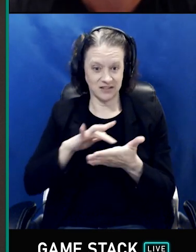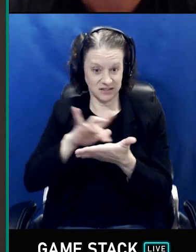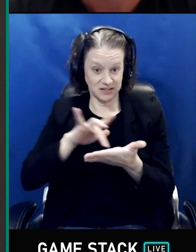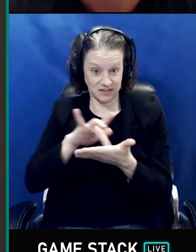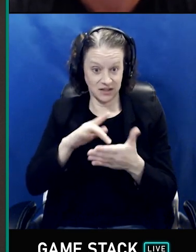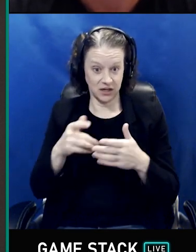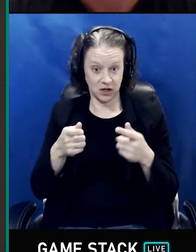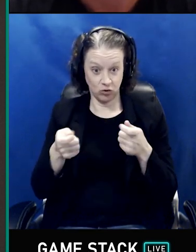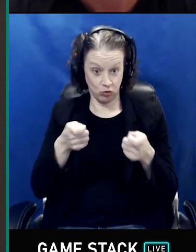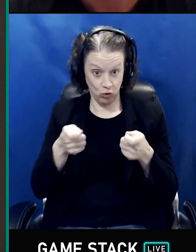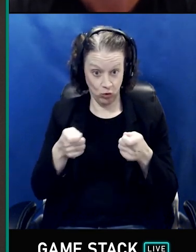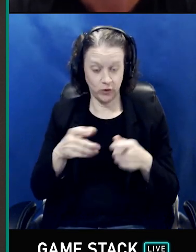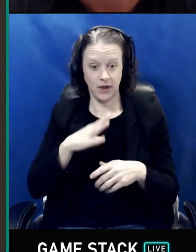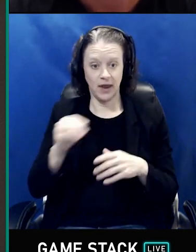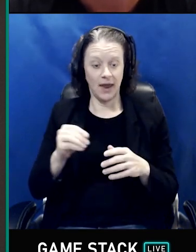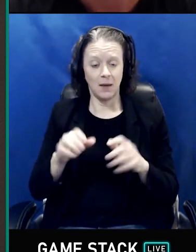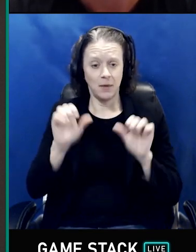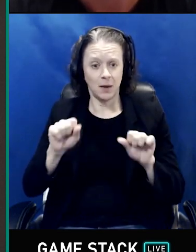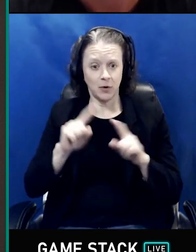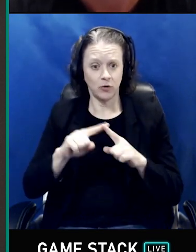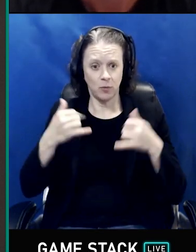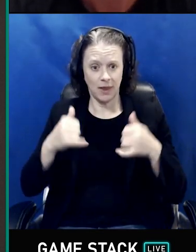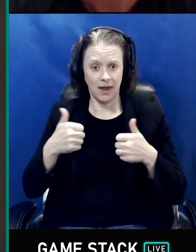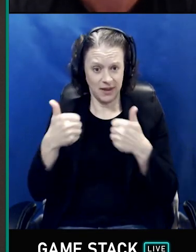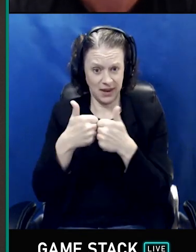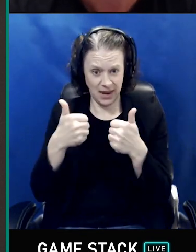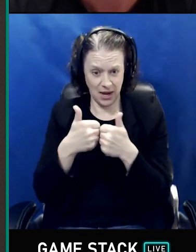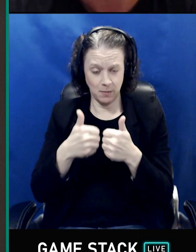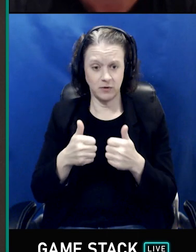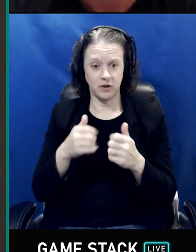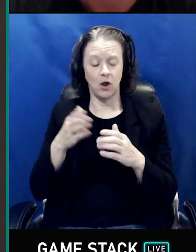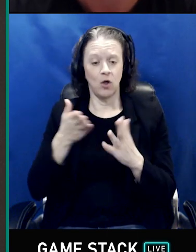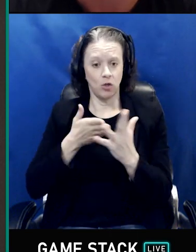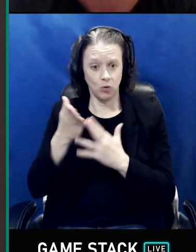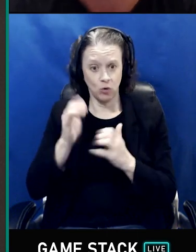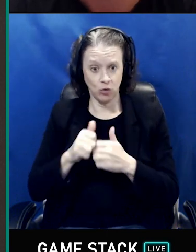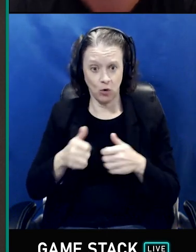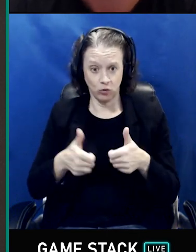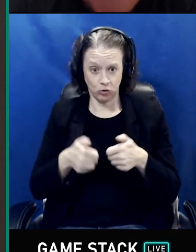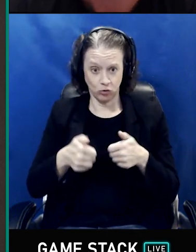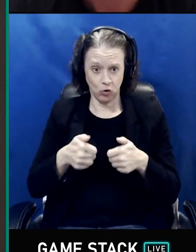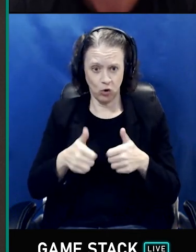form factors to come with these controls available as a first-class experience.